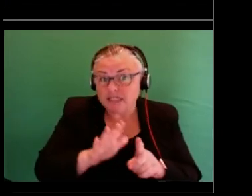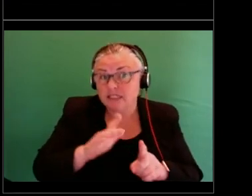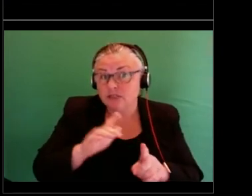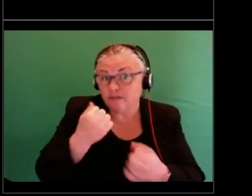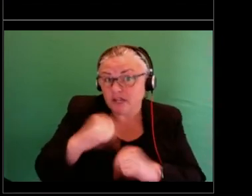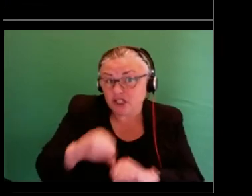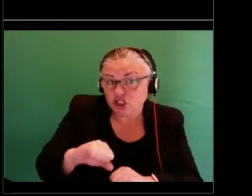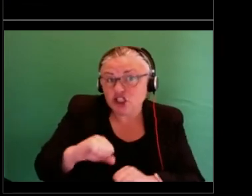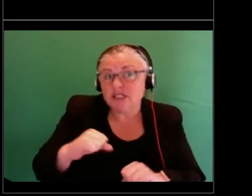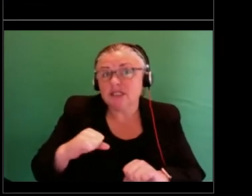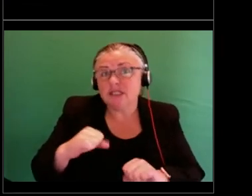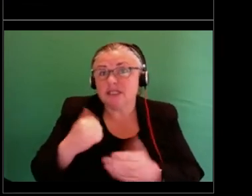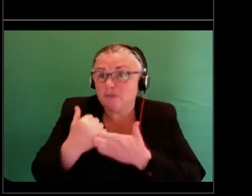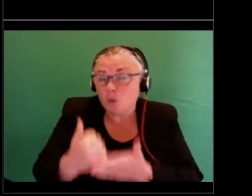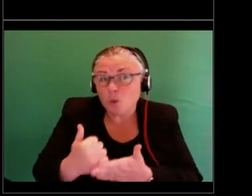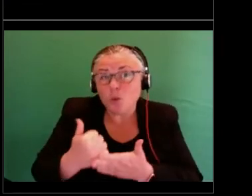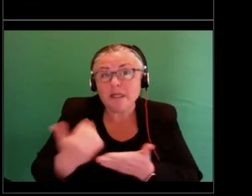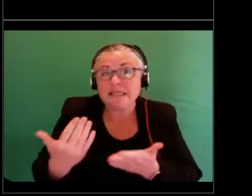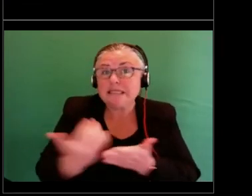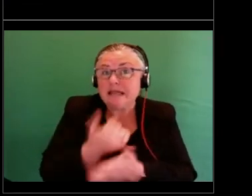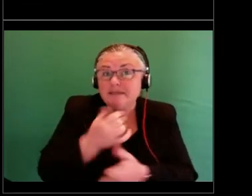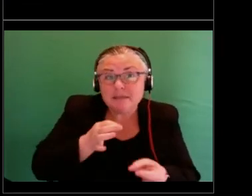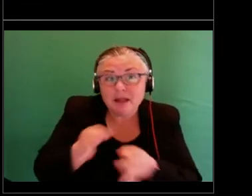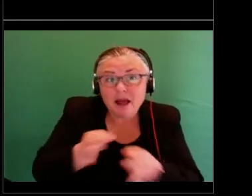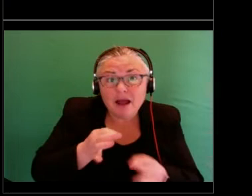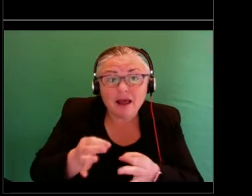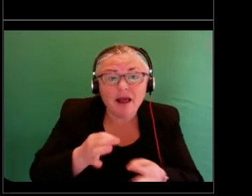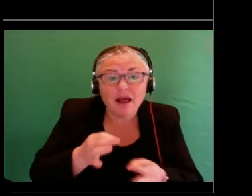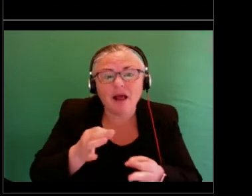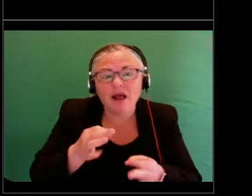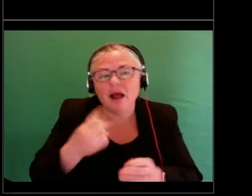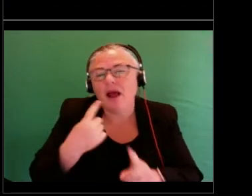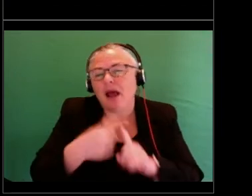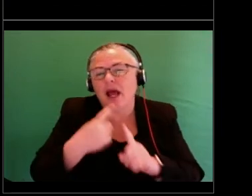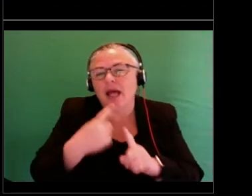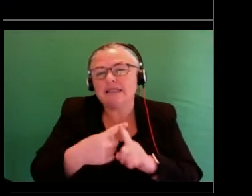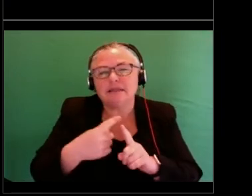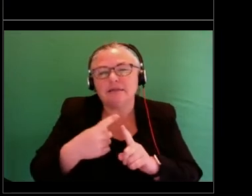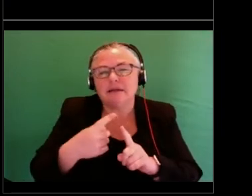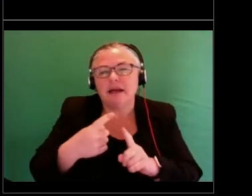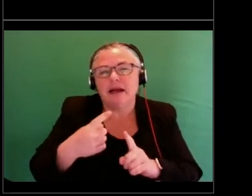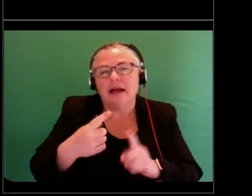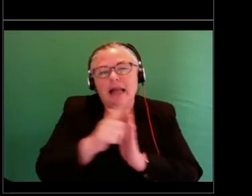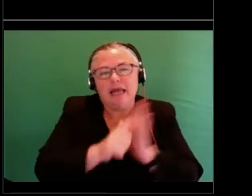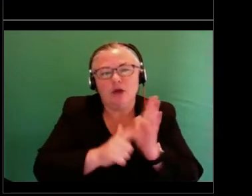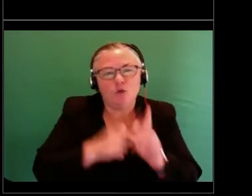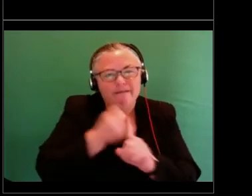Any details about the risk issues that your organisation may have done a risk assessment around that client.